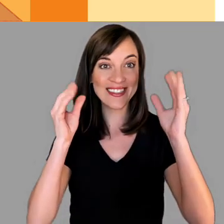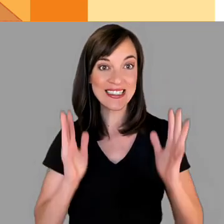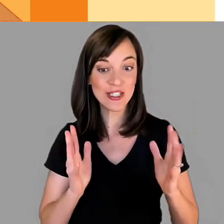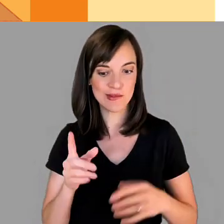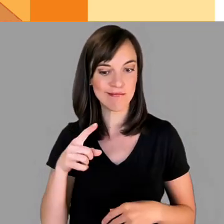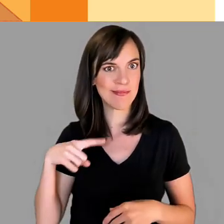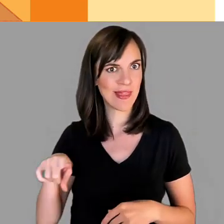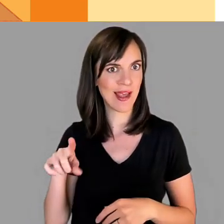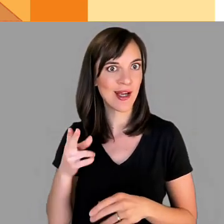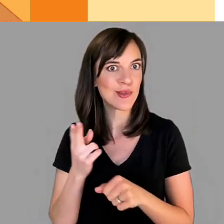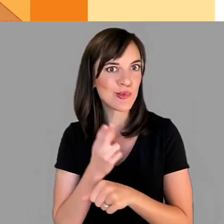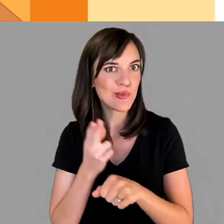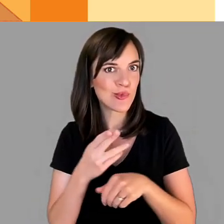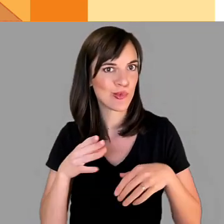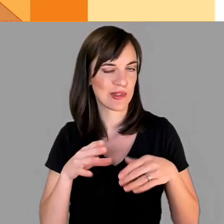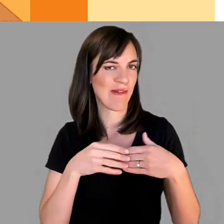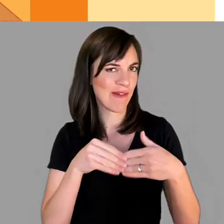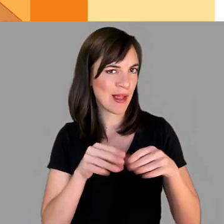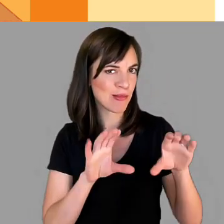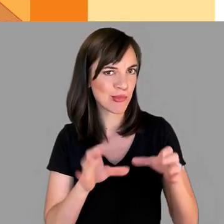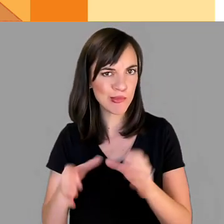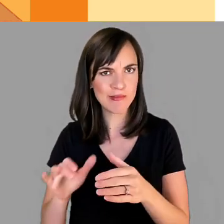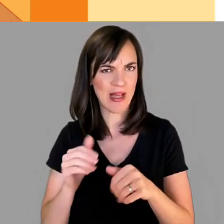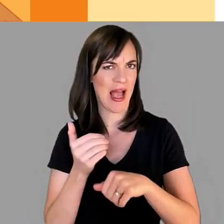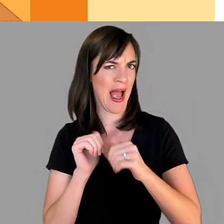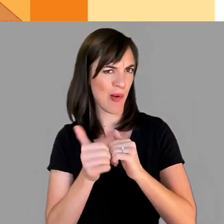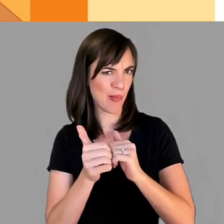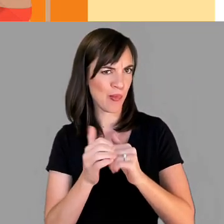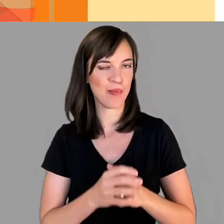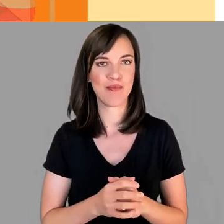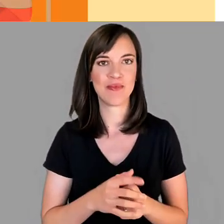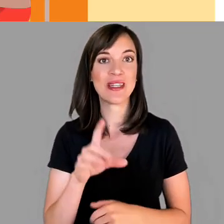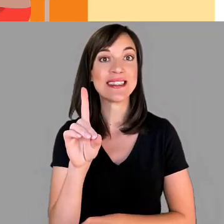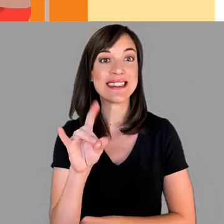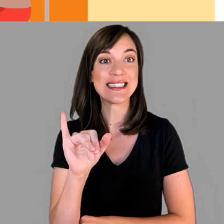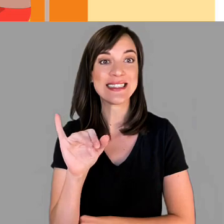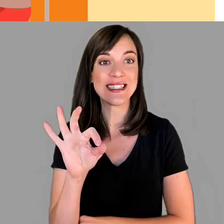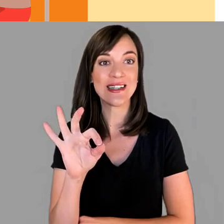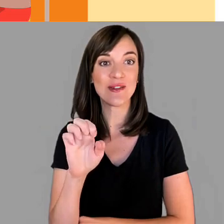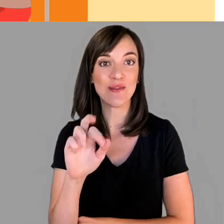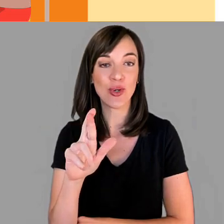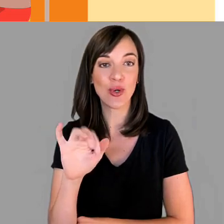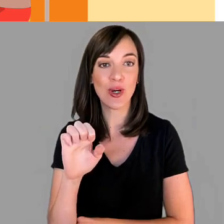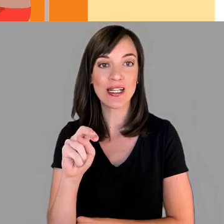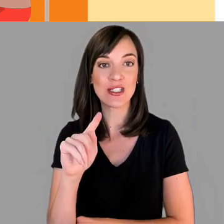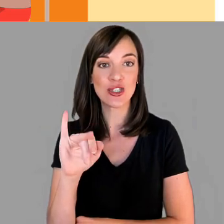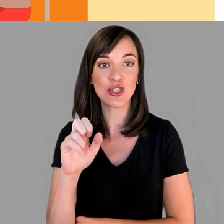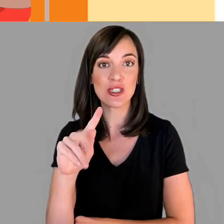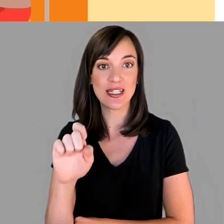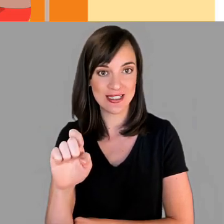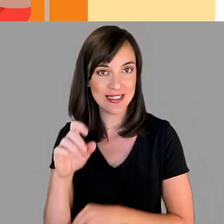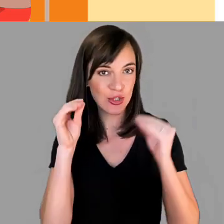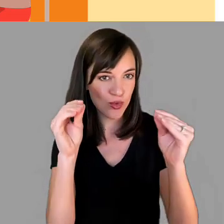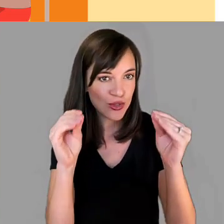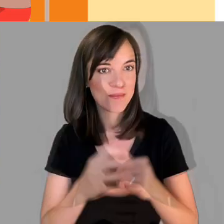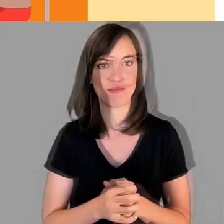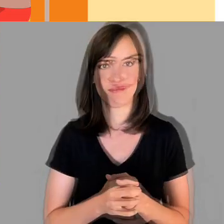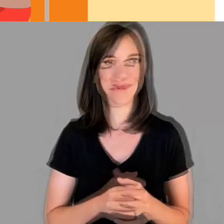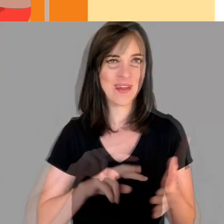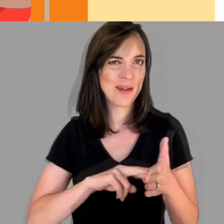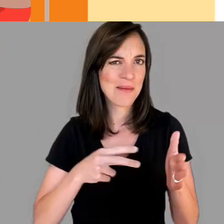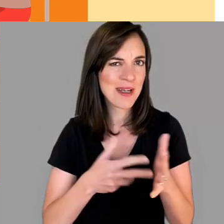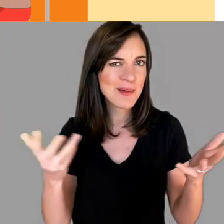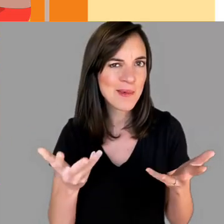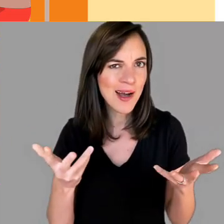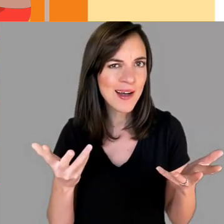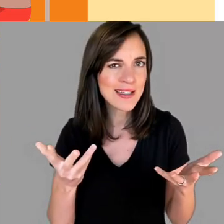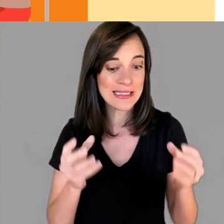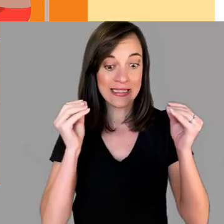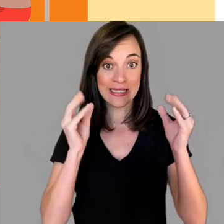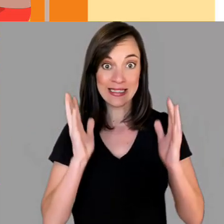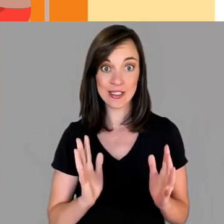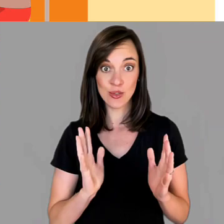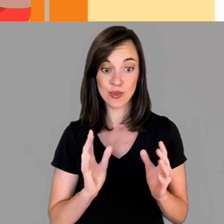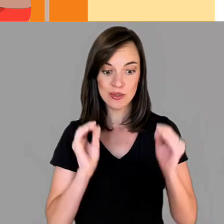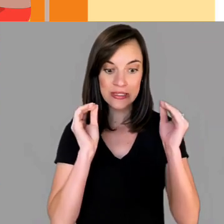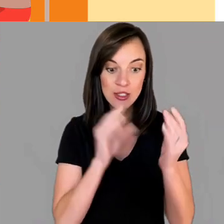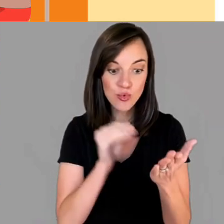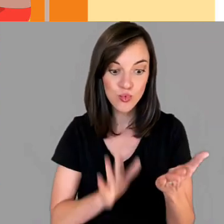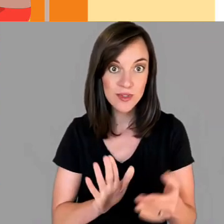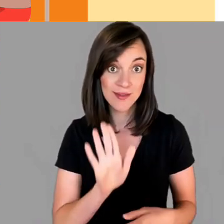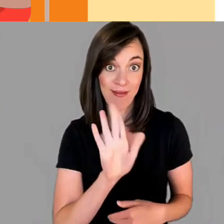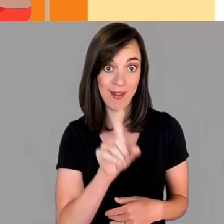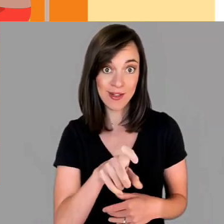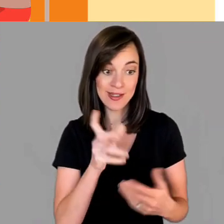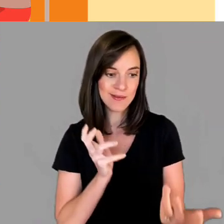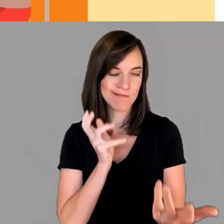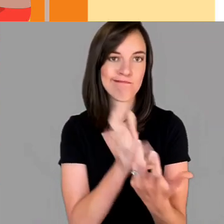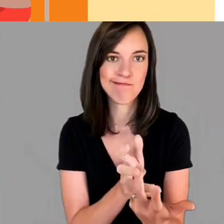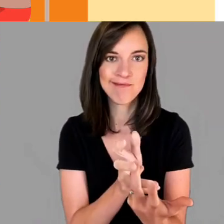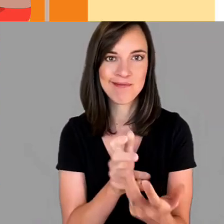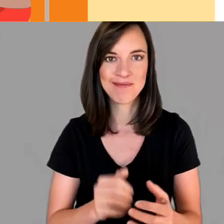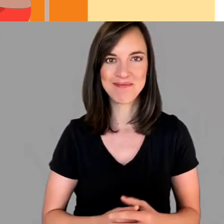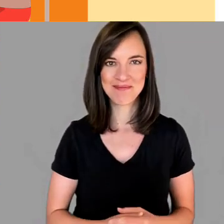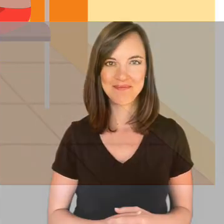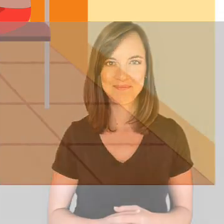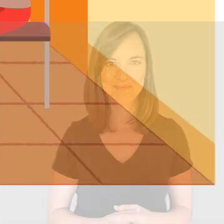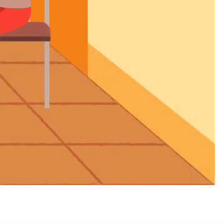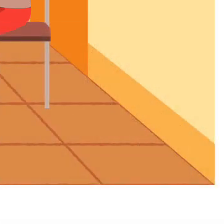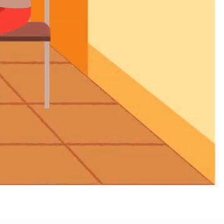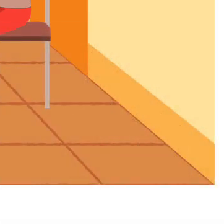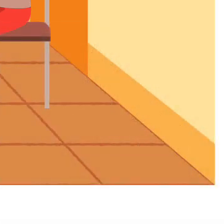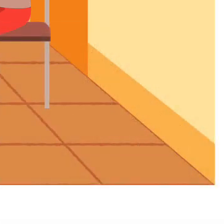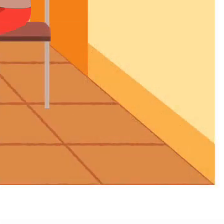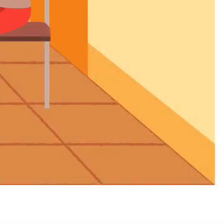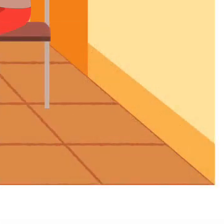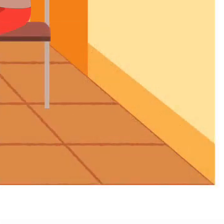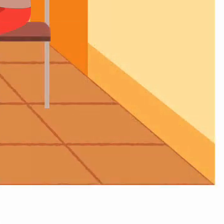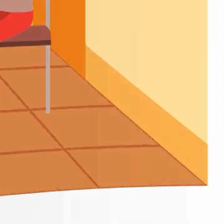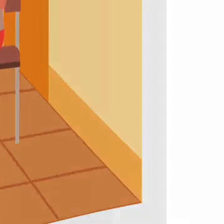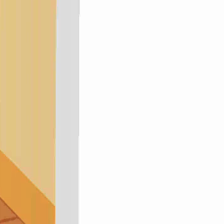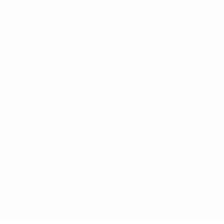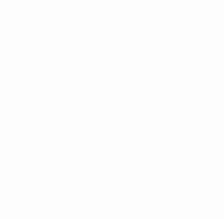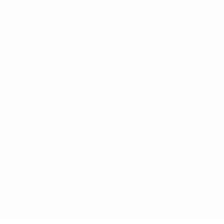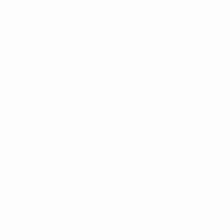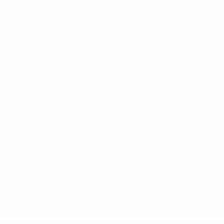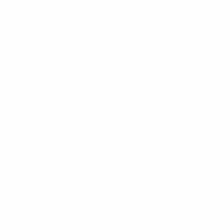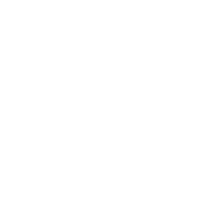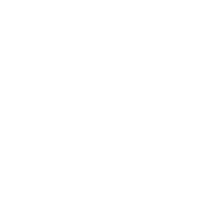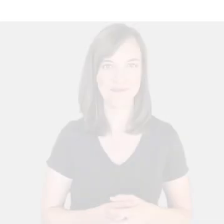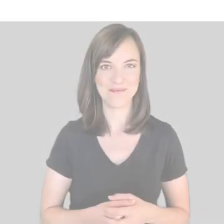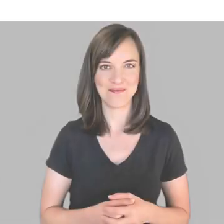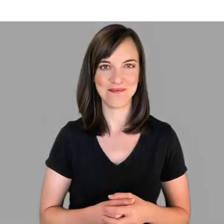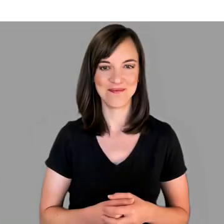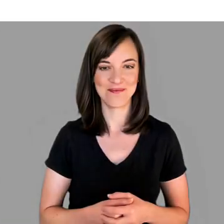Educators use flexible grouping to differentiate instruction and meet individual needs of students.